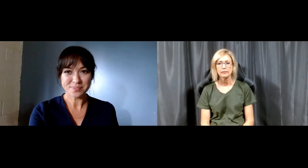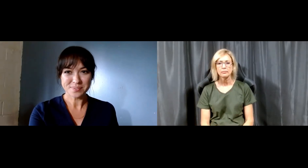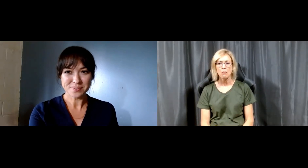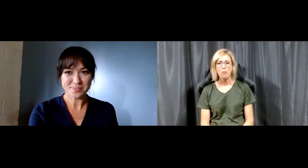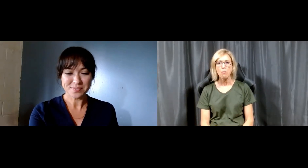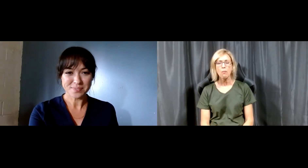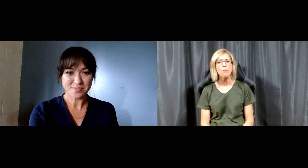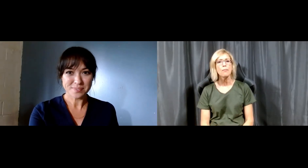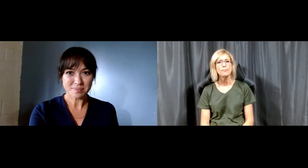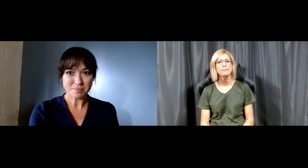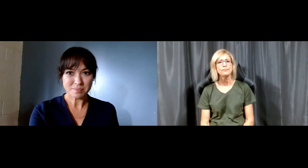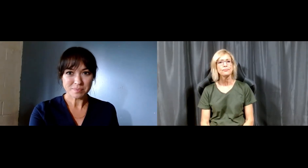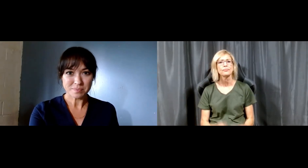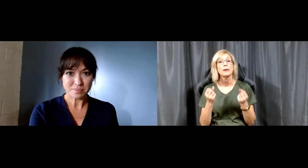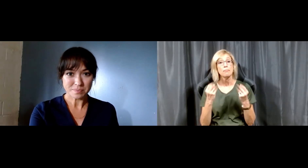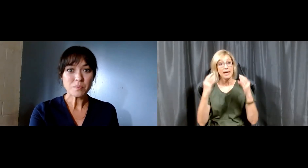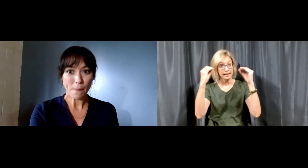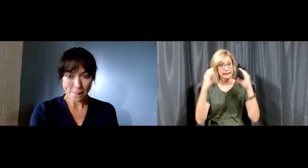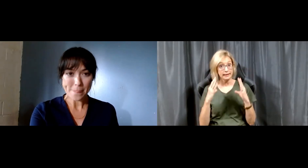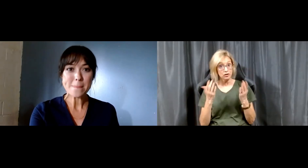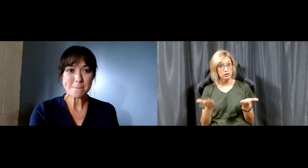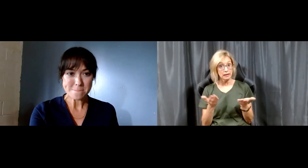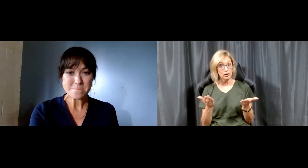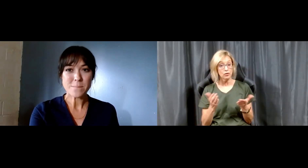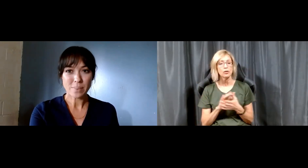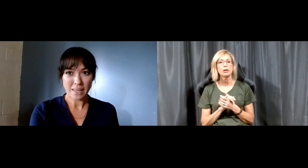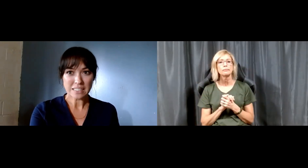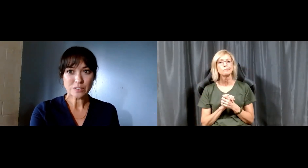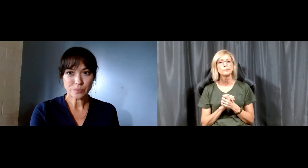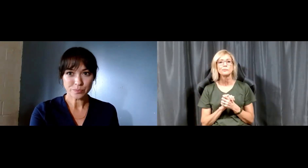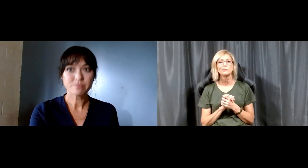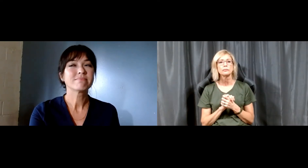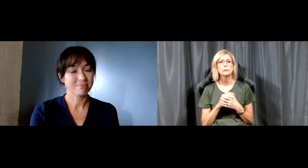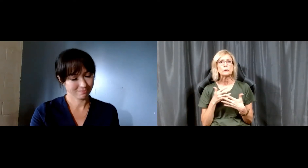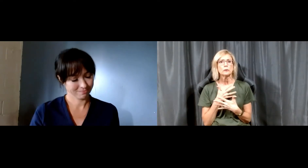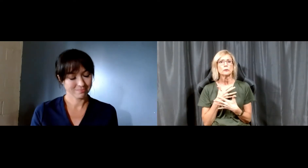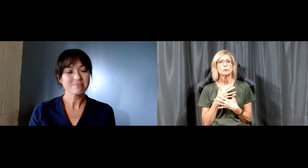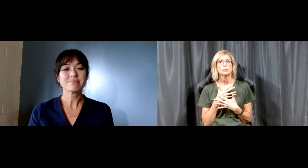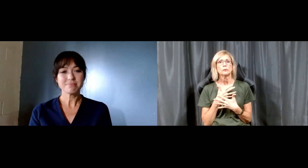A lot of teachers here, very scared when a child is gagging.